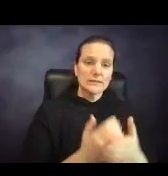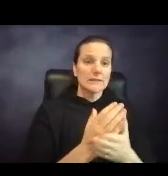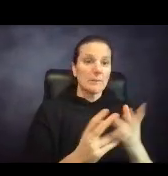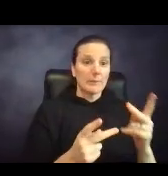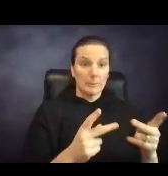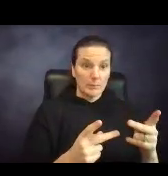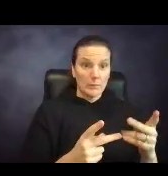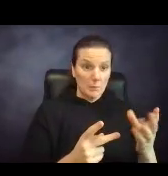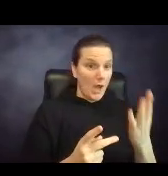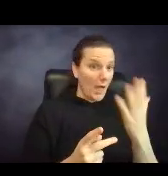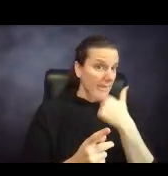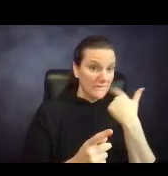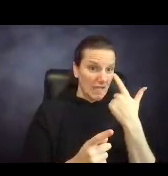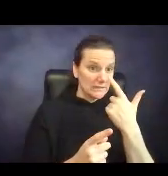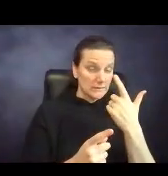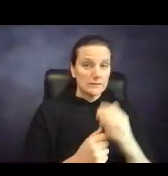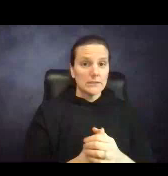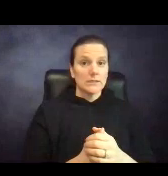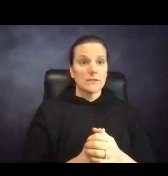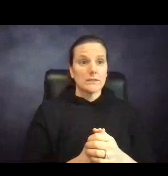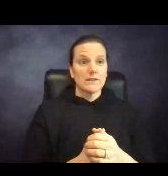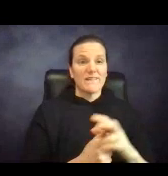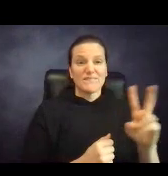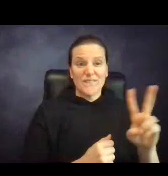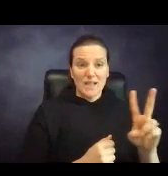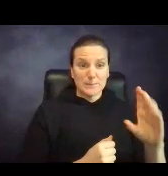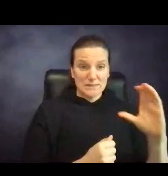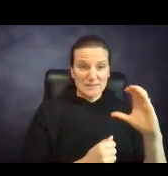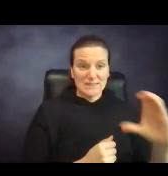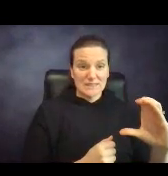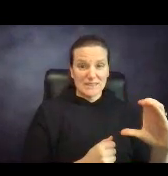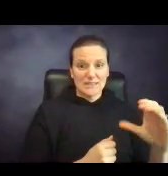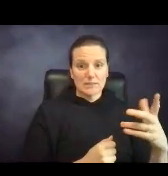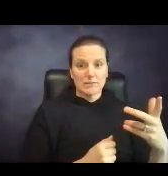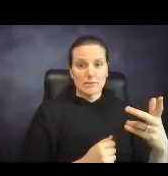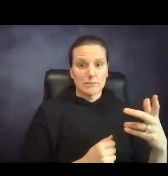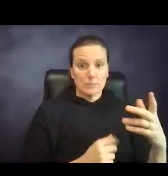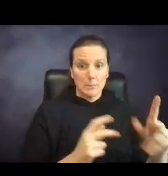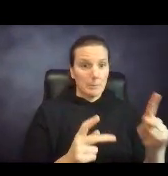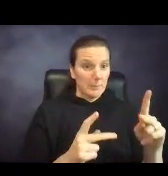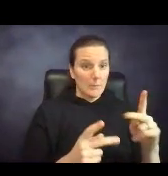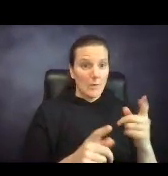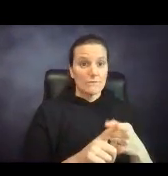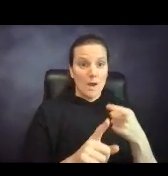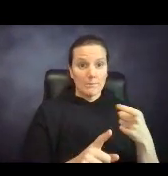There are compound estriol and vitamin C formulations that people can get from compound pharmacies